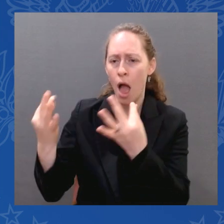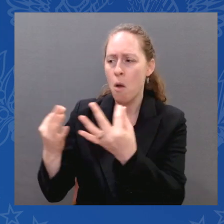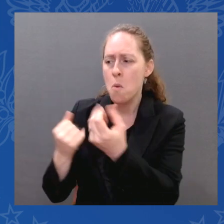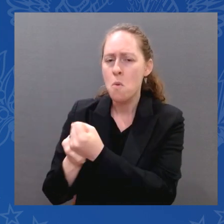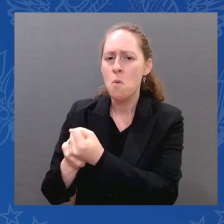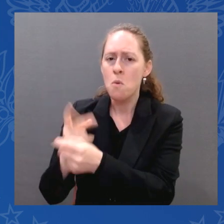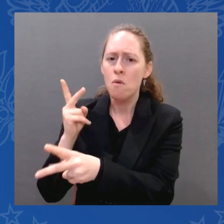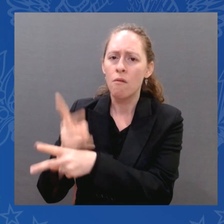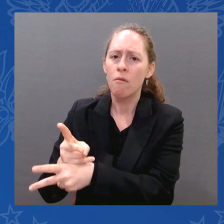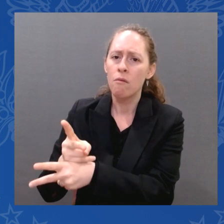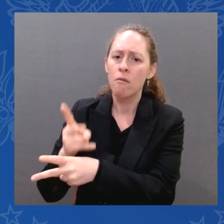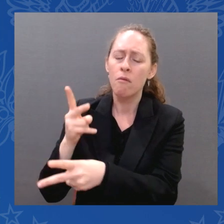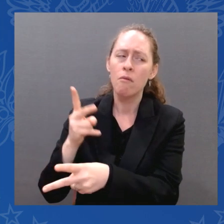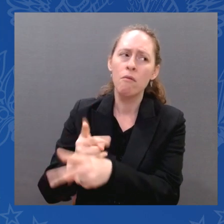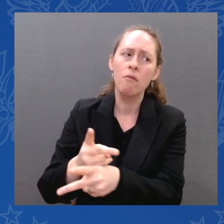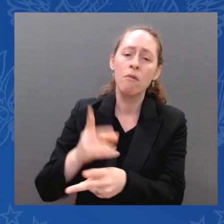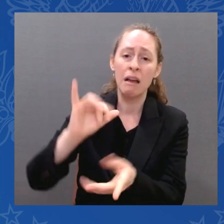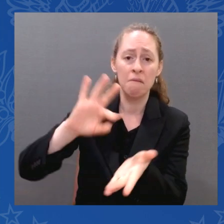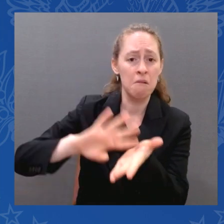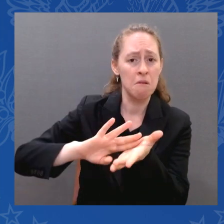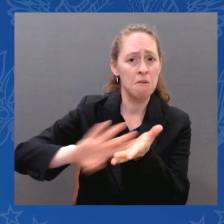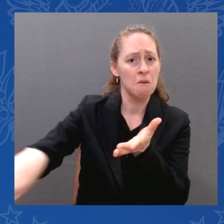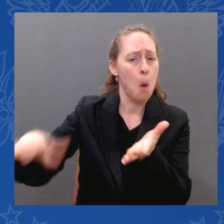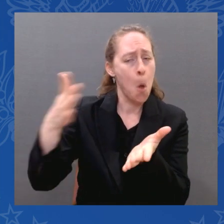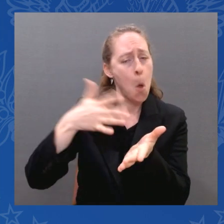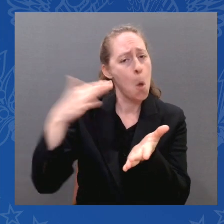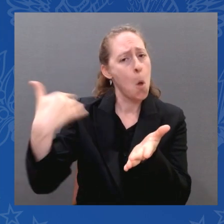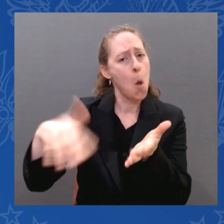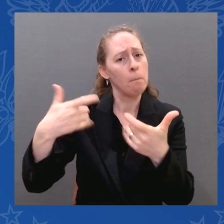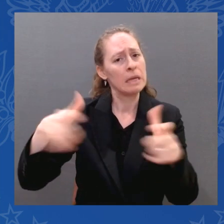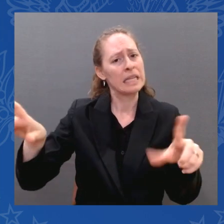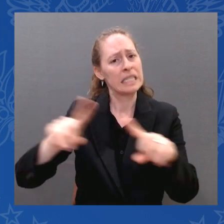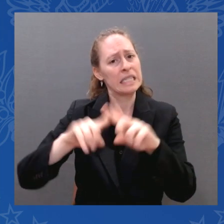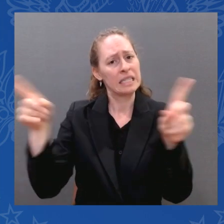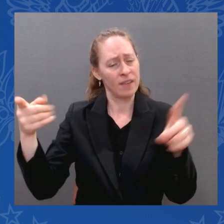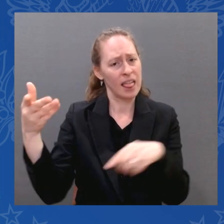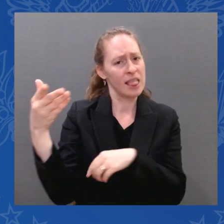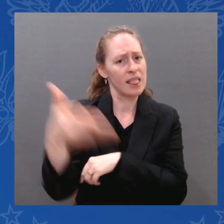You know, from your parents to your children and your siblings, to your battle buddies: